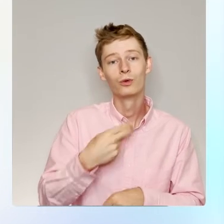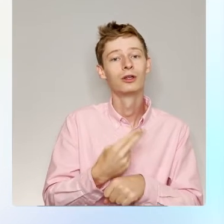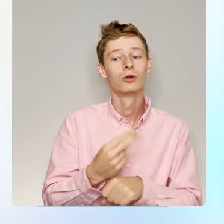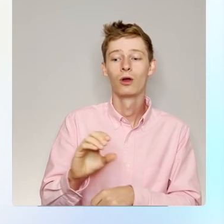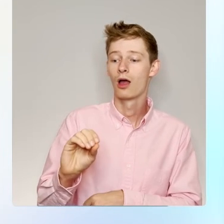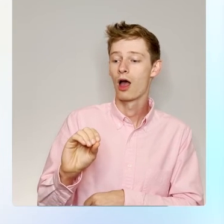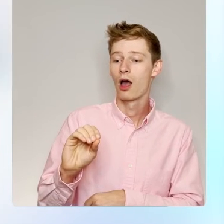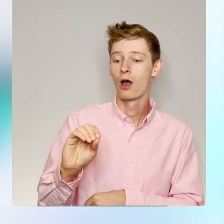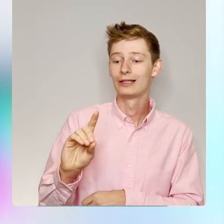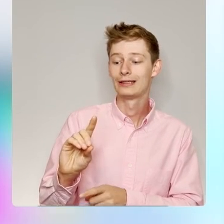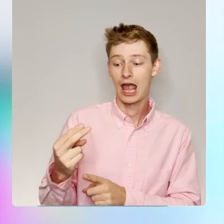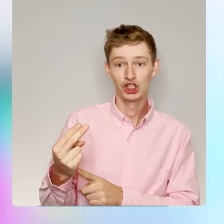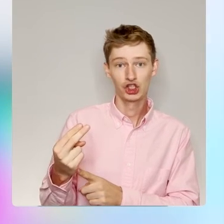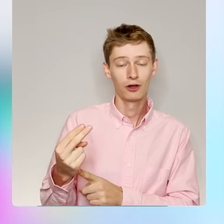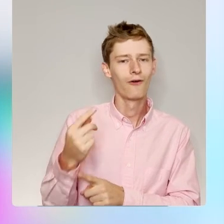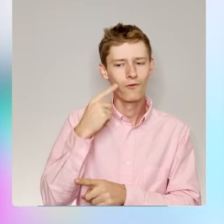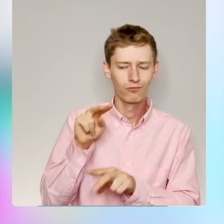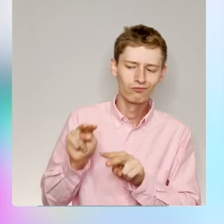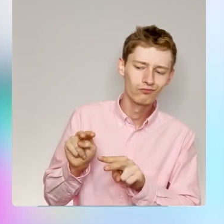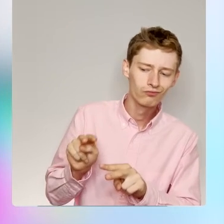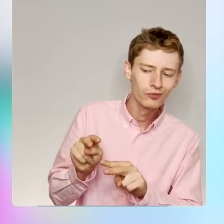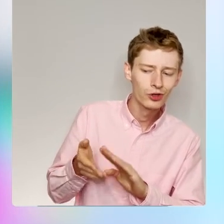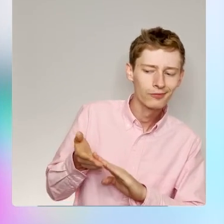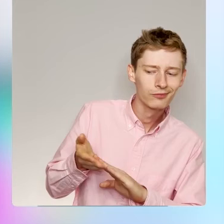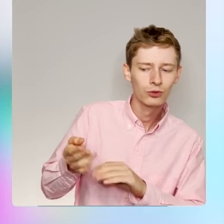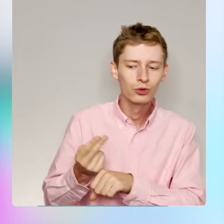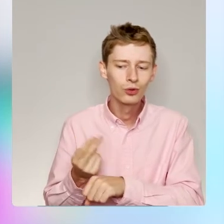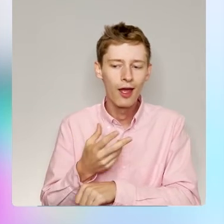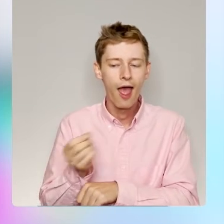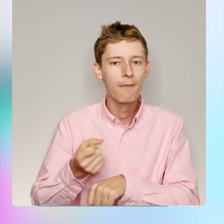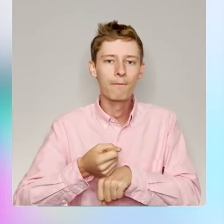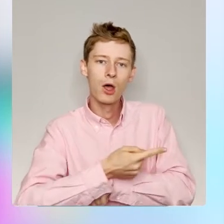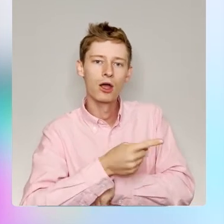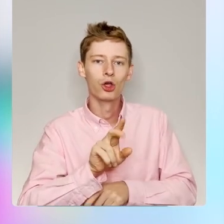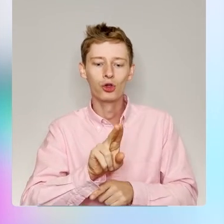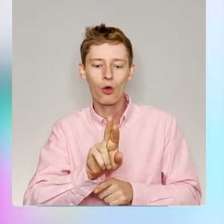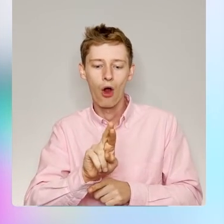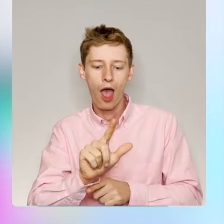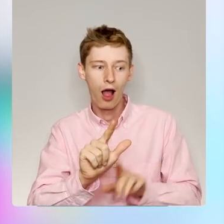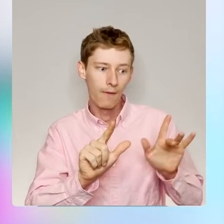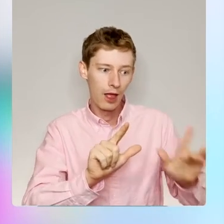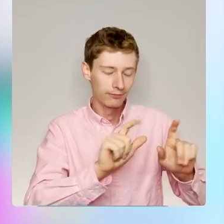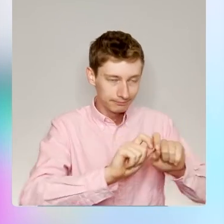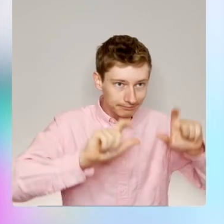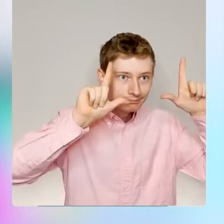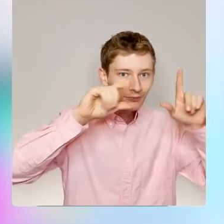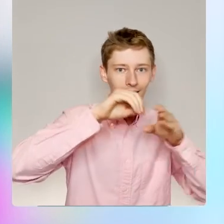and are a great way to always have an eye on performance. If you wanna learn more about these core Oculus performance monitoring tools,